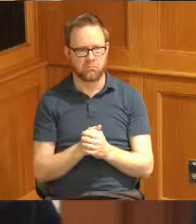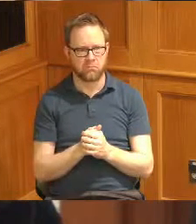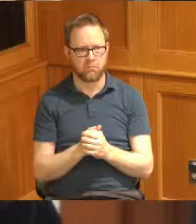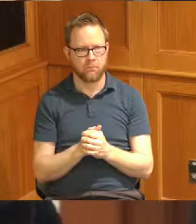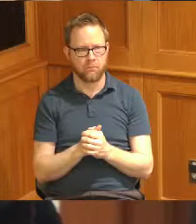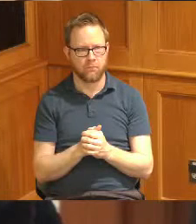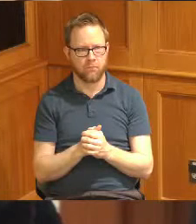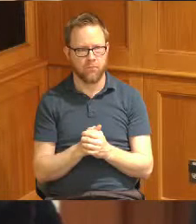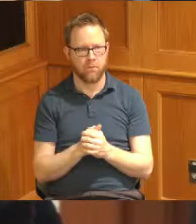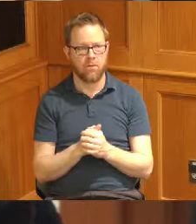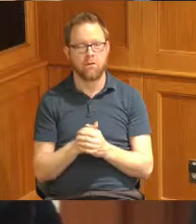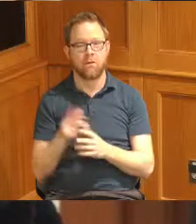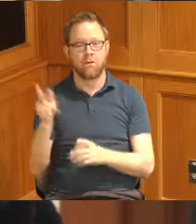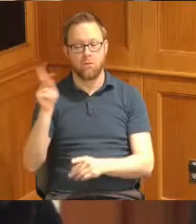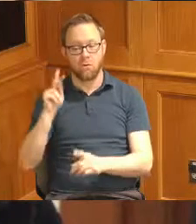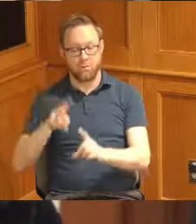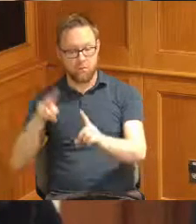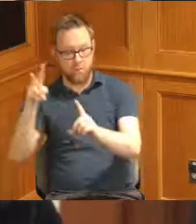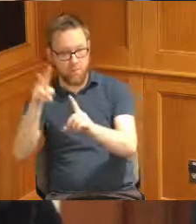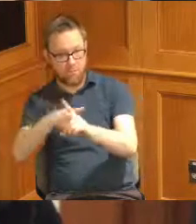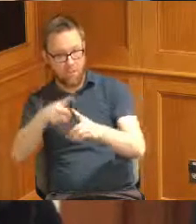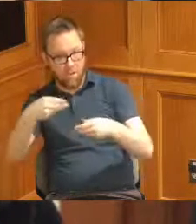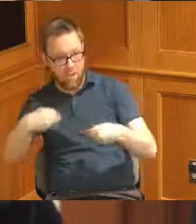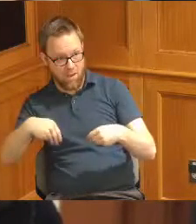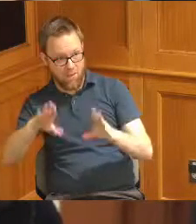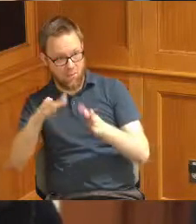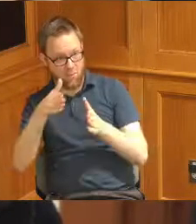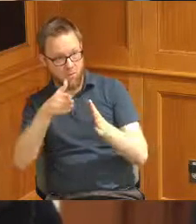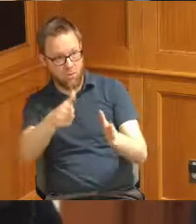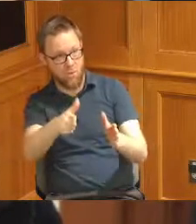the petitioners that are petitioning for this and the Neighbors on my street we